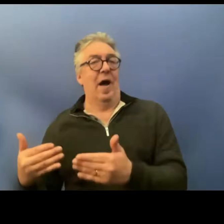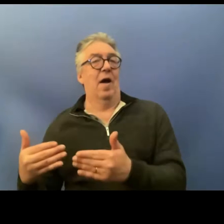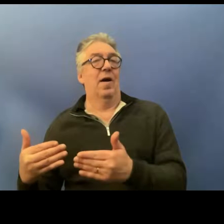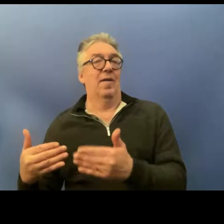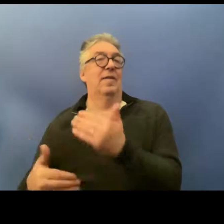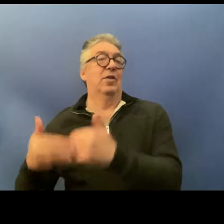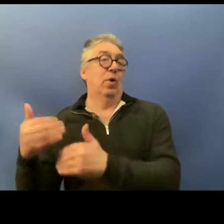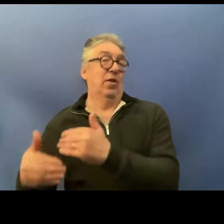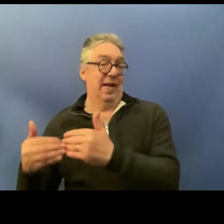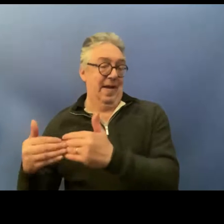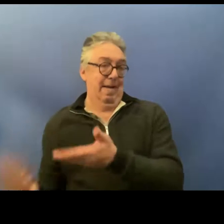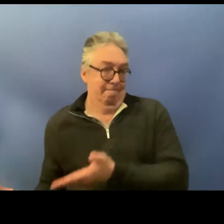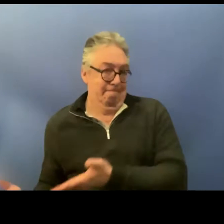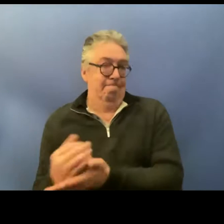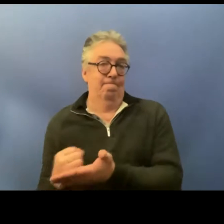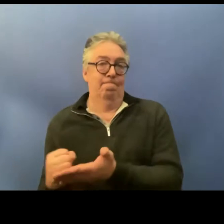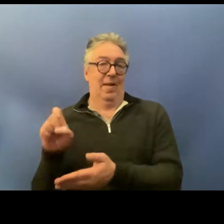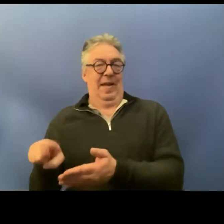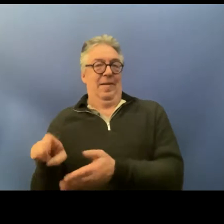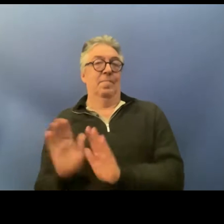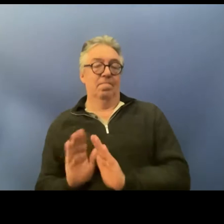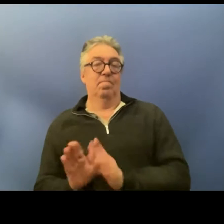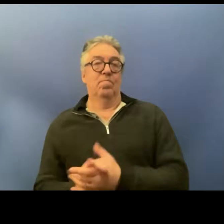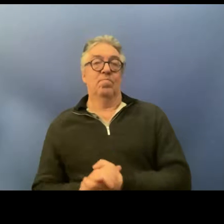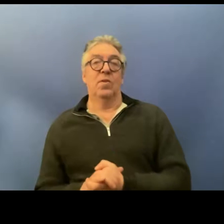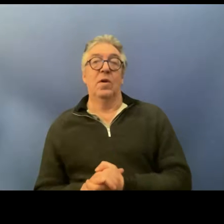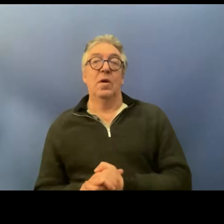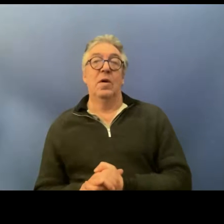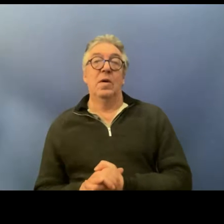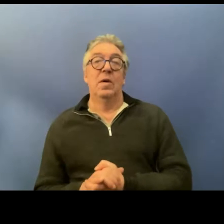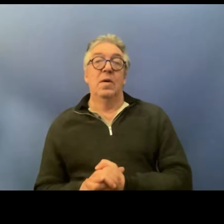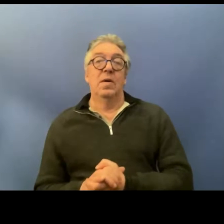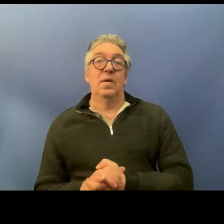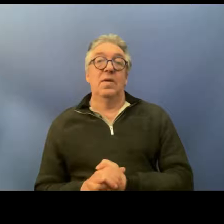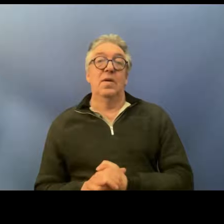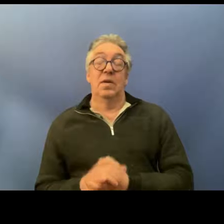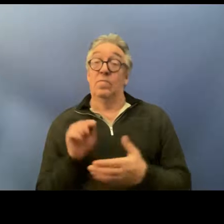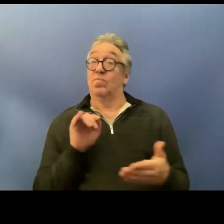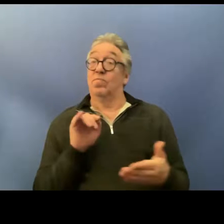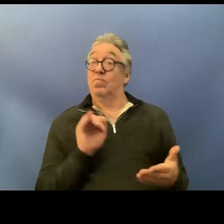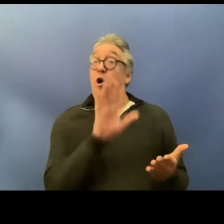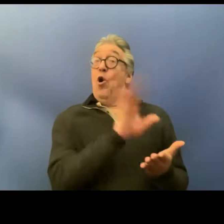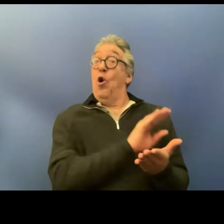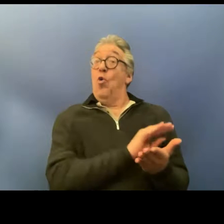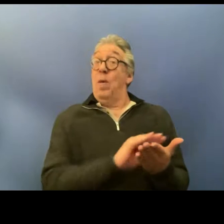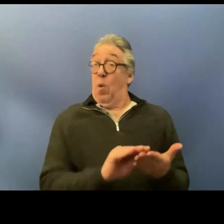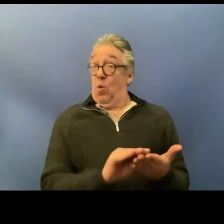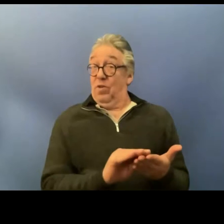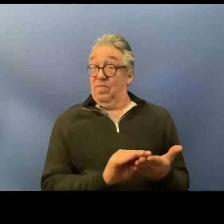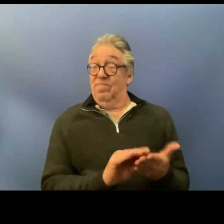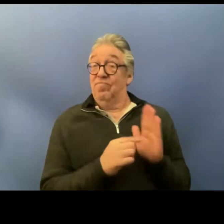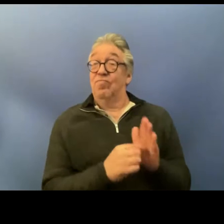On the other hand, this big report about how the toolkit has been used by OPD is telling